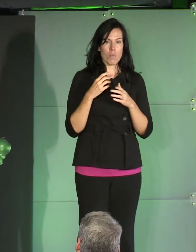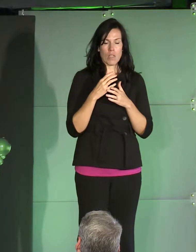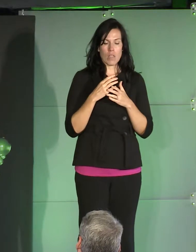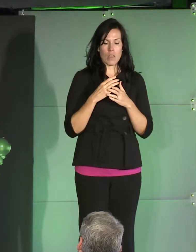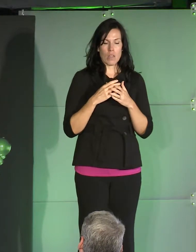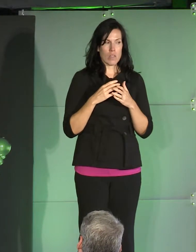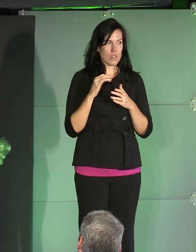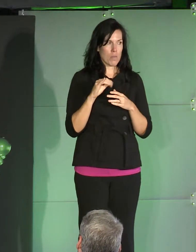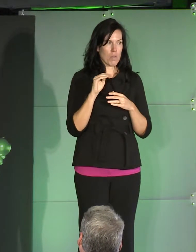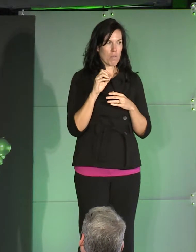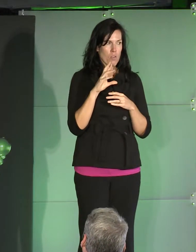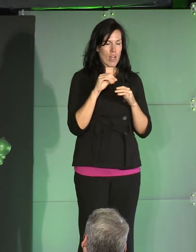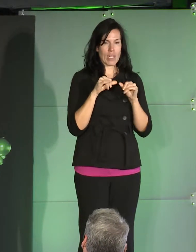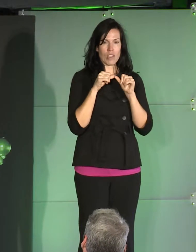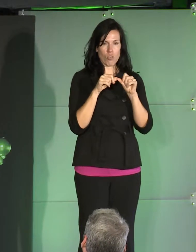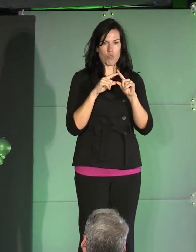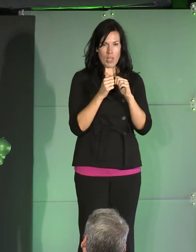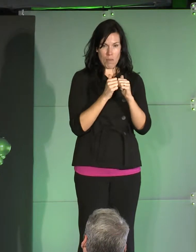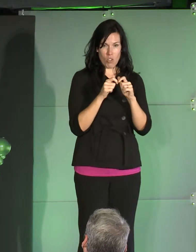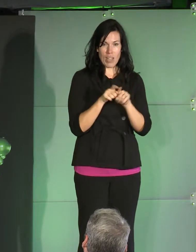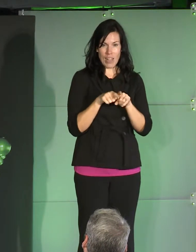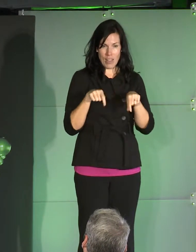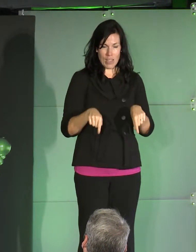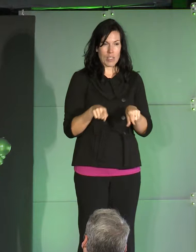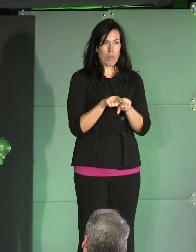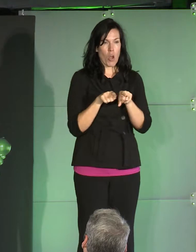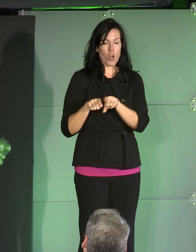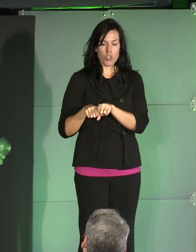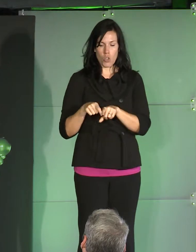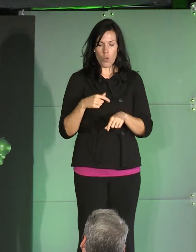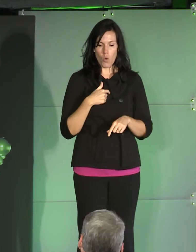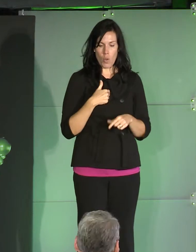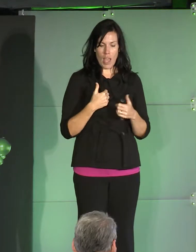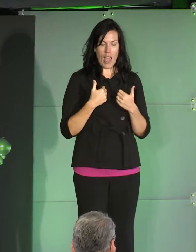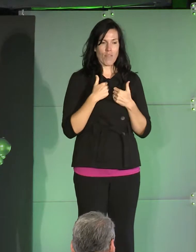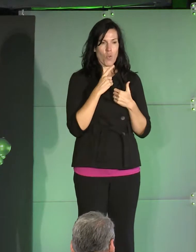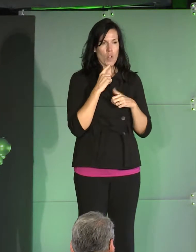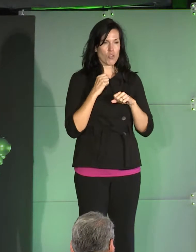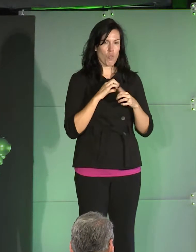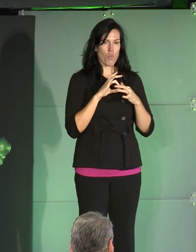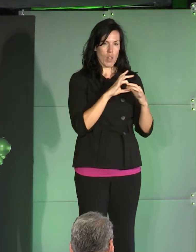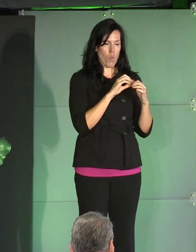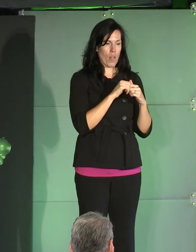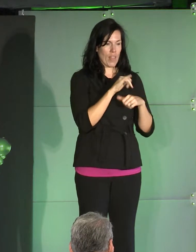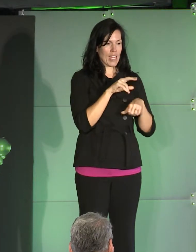as well as continuing to do competitions like this. But also, we have this really strong relationship with the National University there,